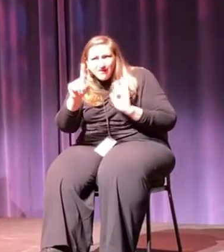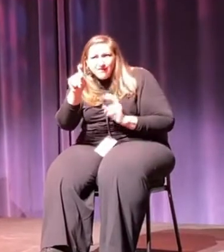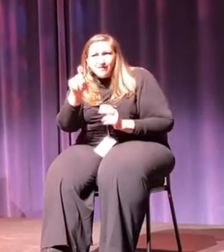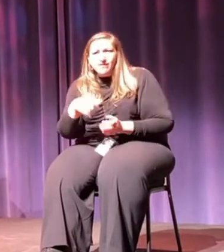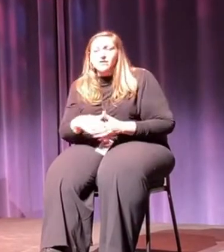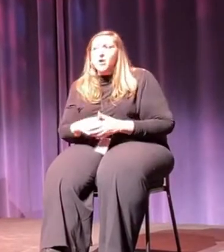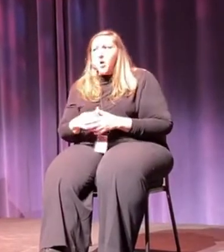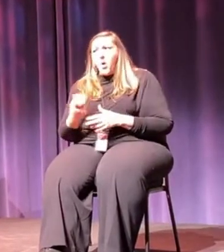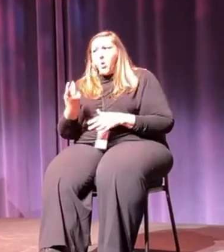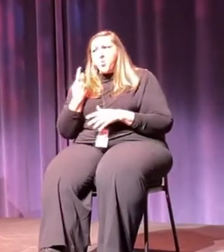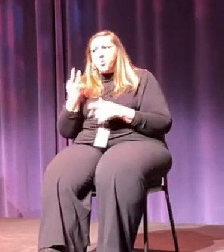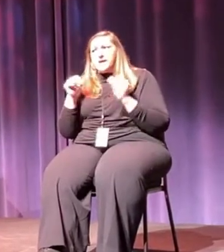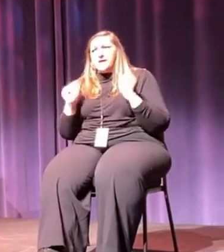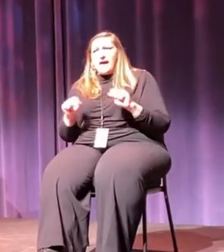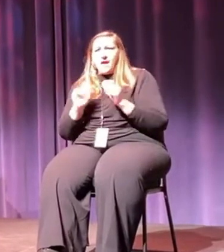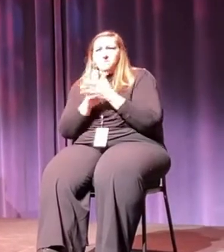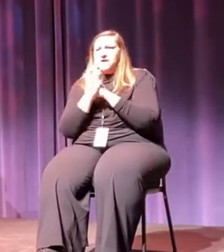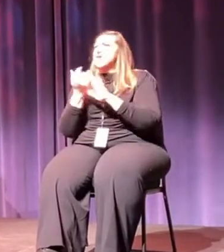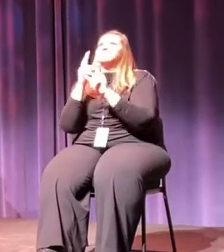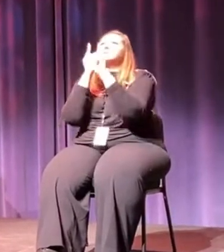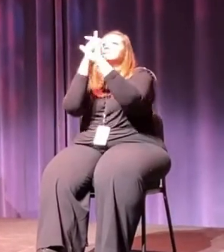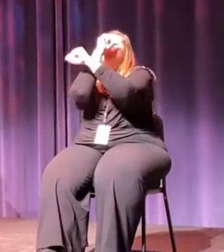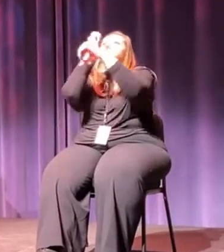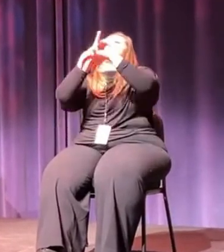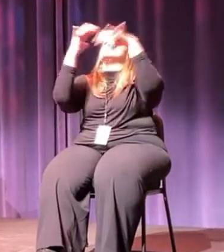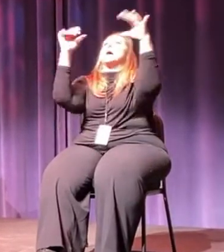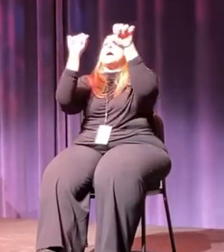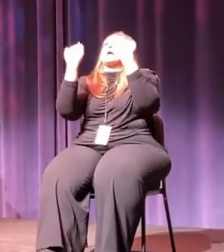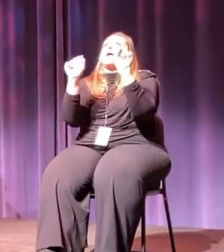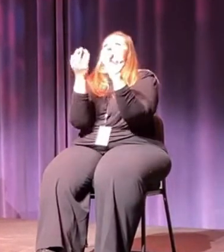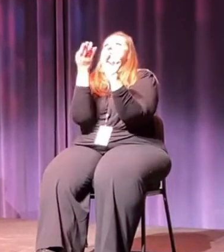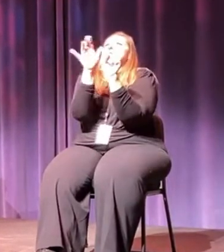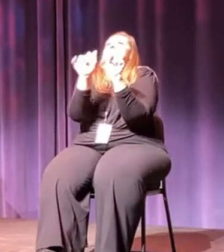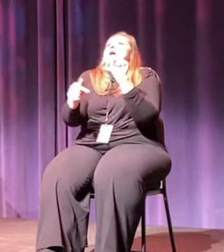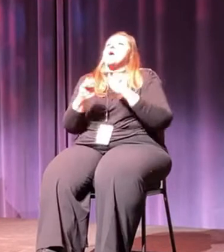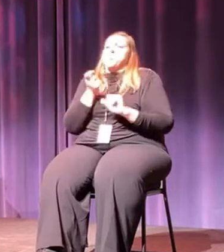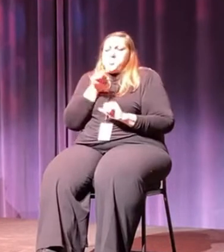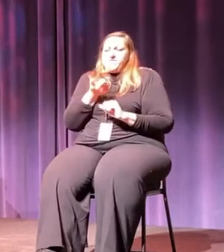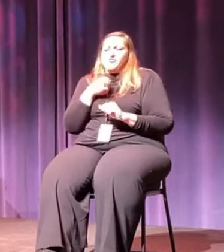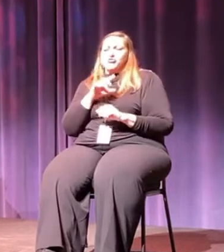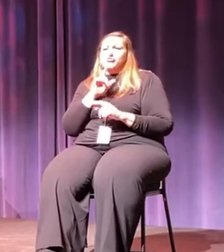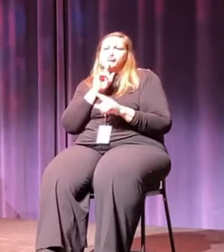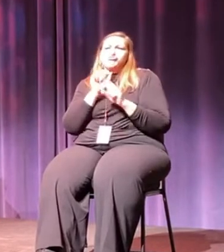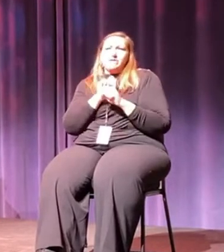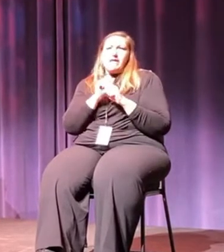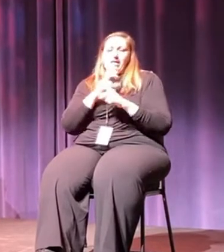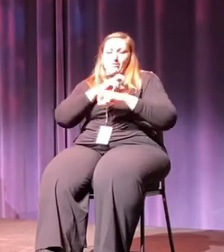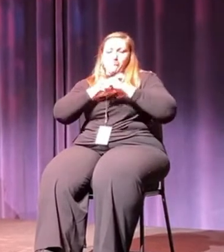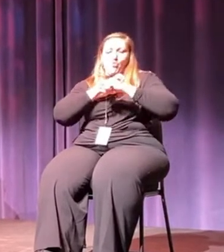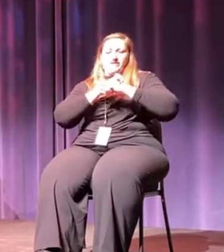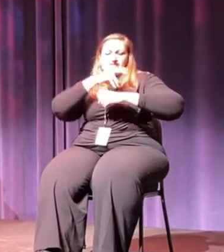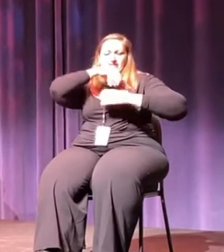We can be anything we believe ourselves to be. We've got a little reality-poison in our veins.